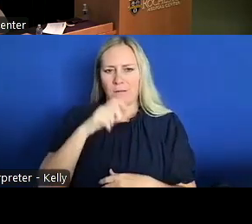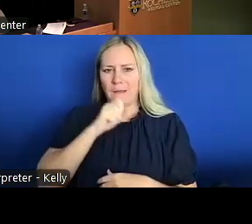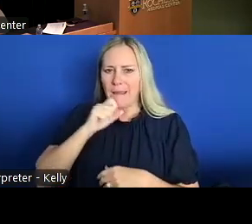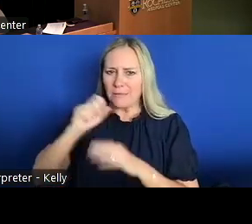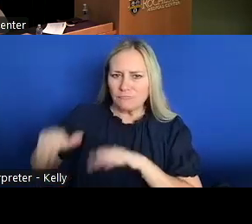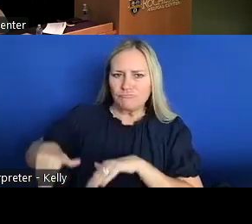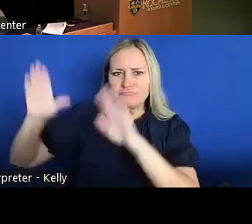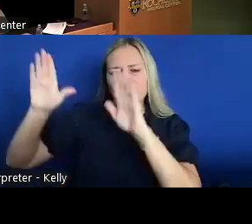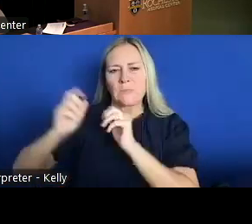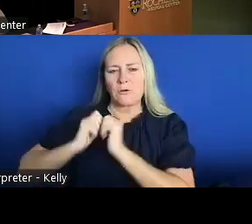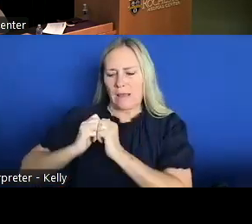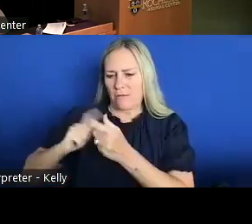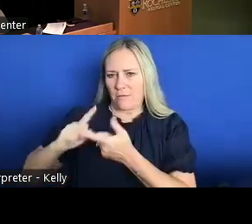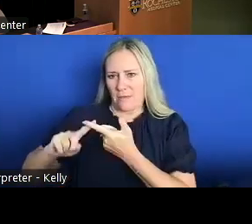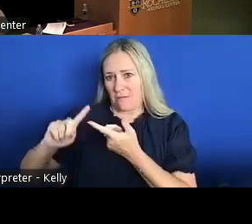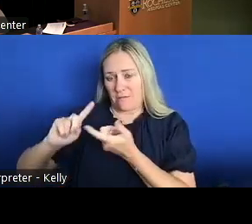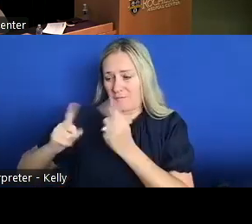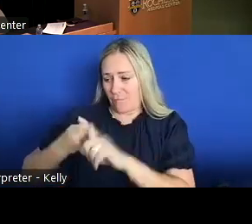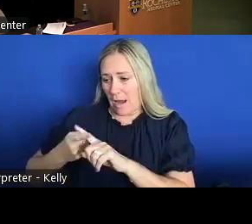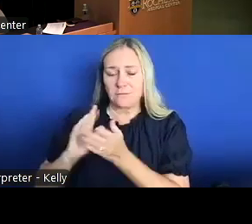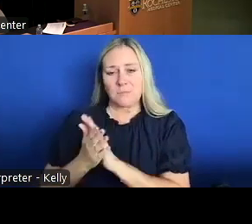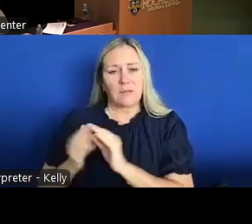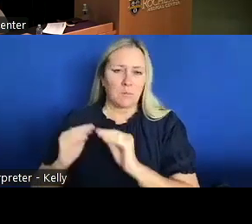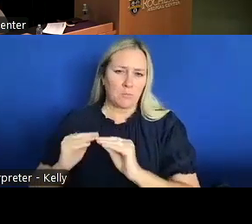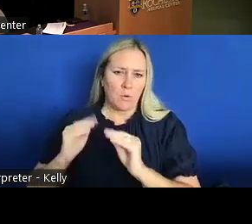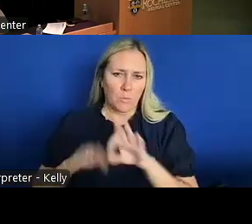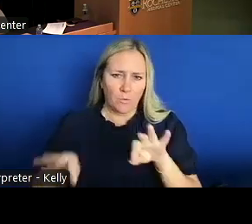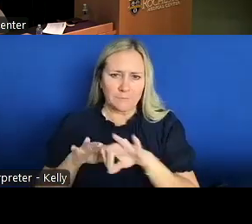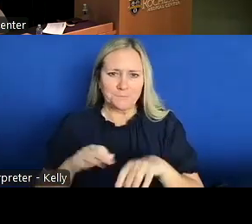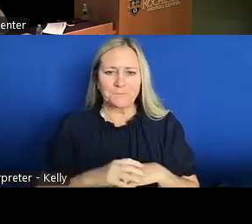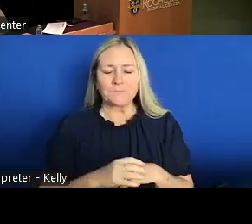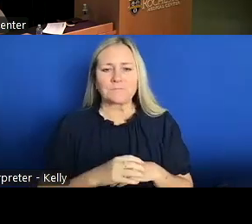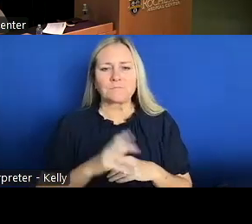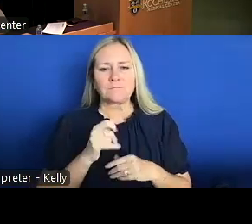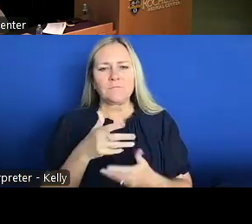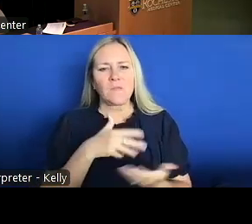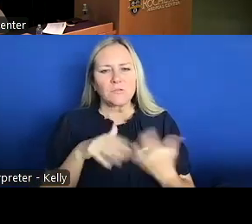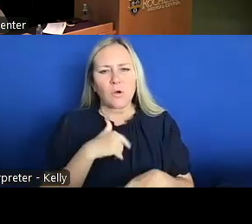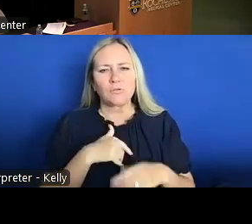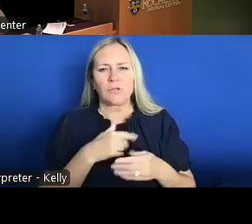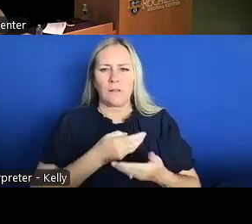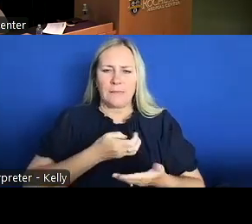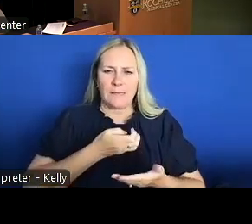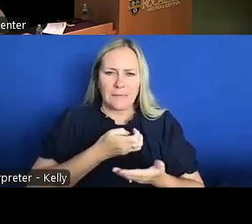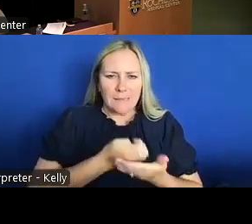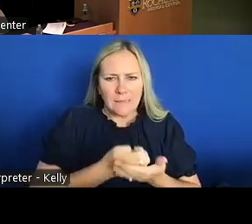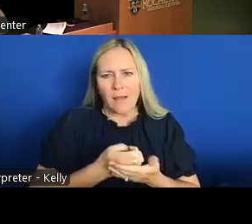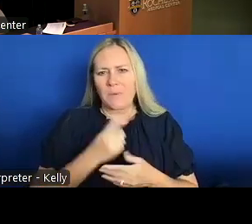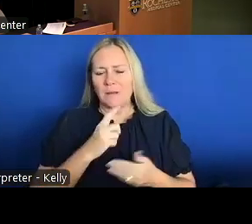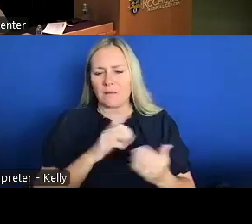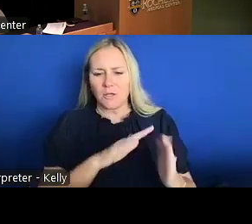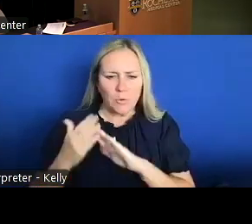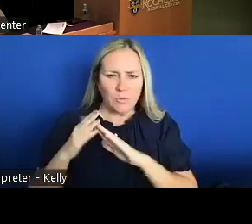most important K and what are the social the economic the community influences and can we